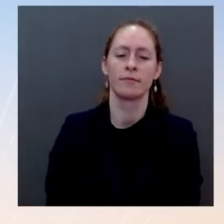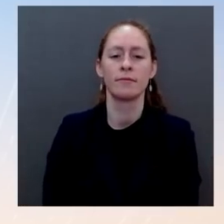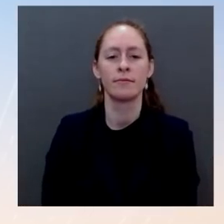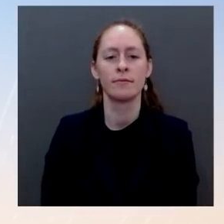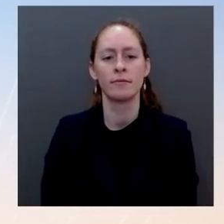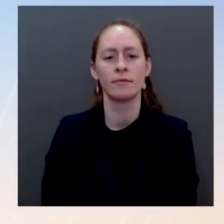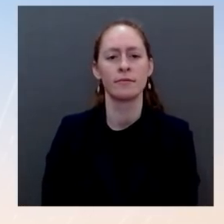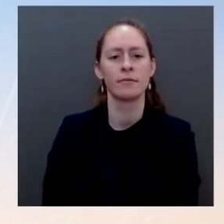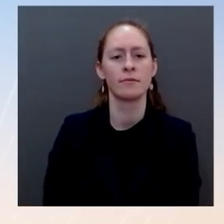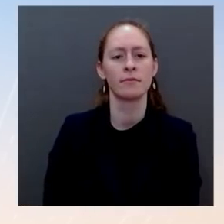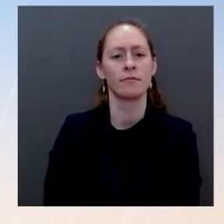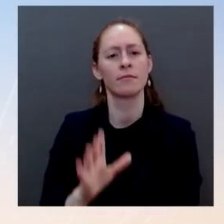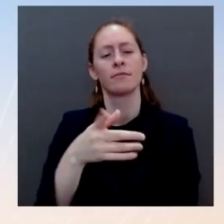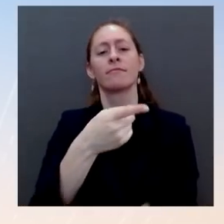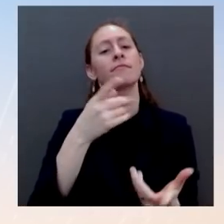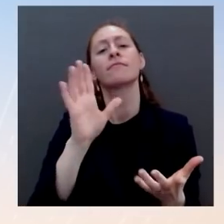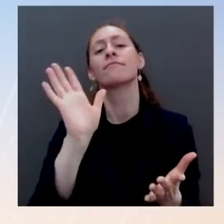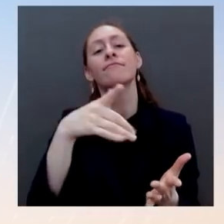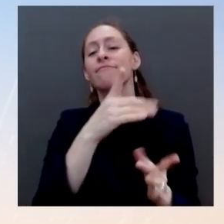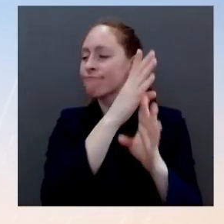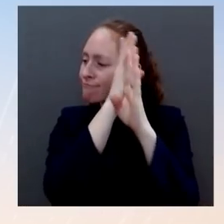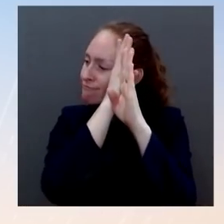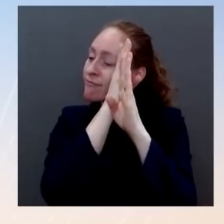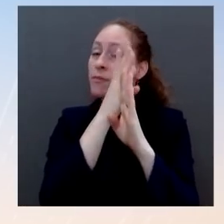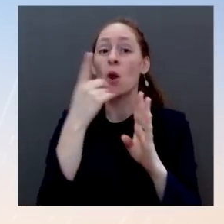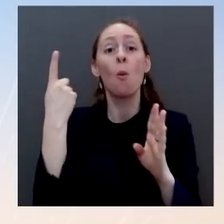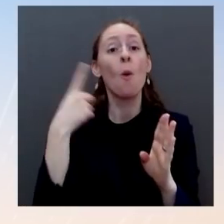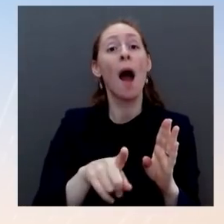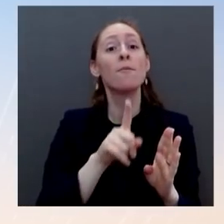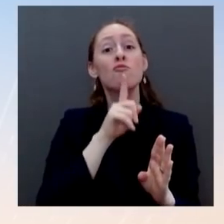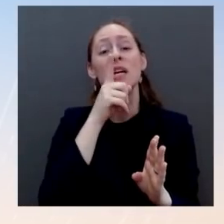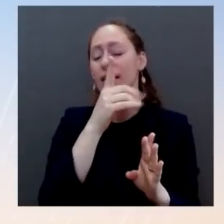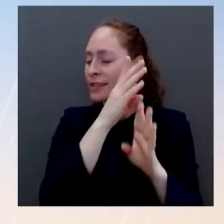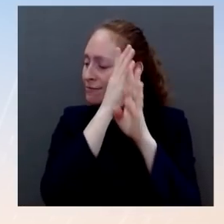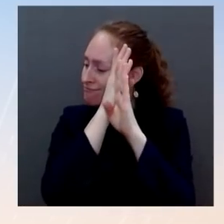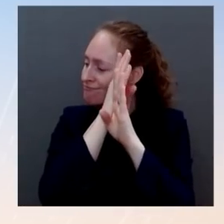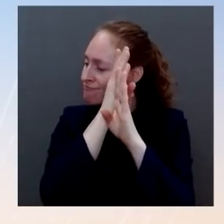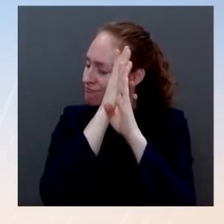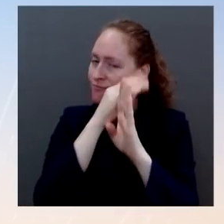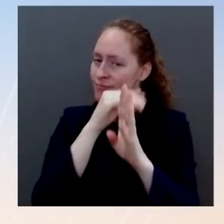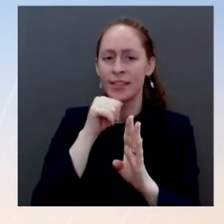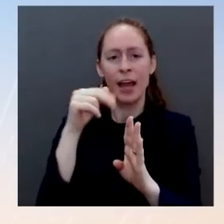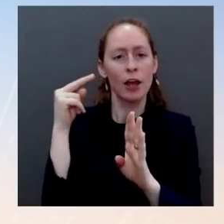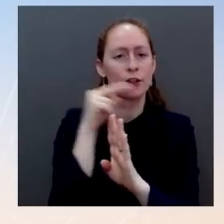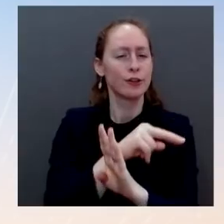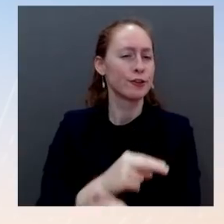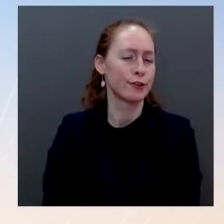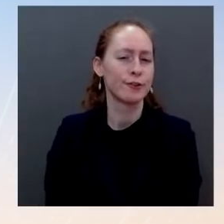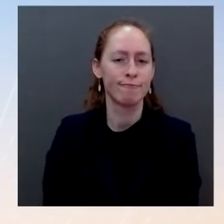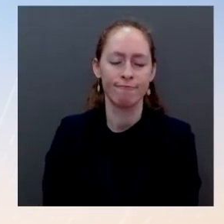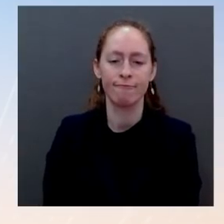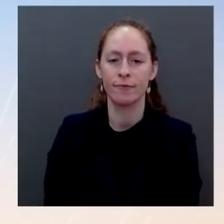Does the White House or the President have any position or have you weighed in at all in the sort of growing row